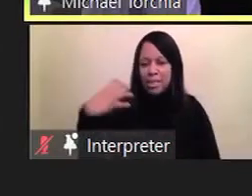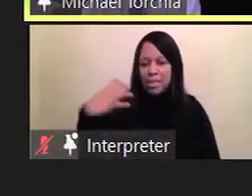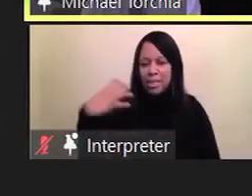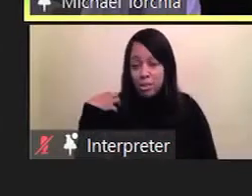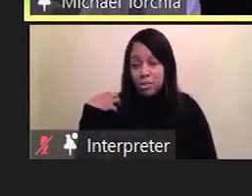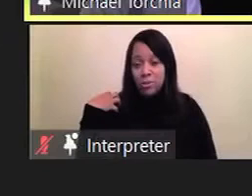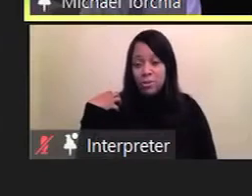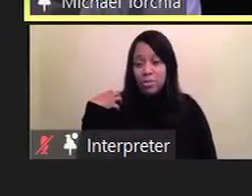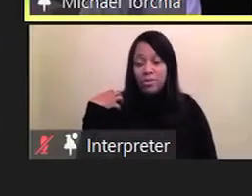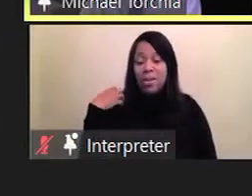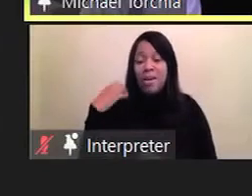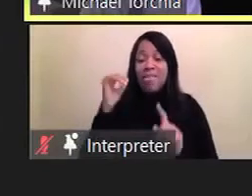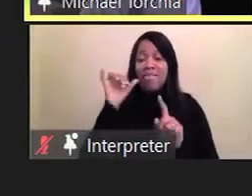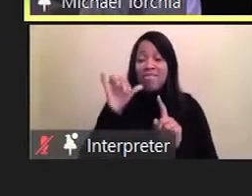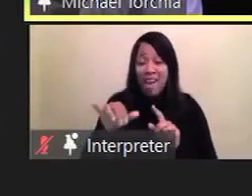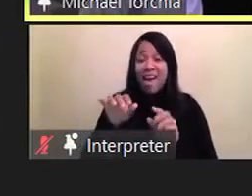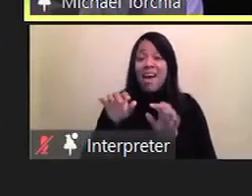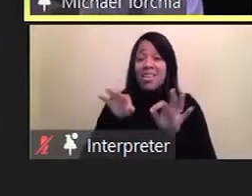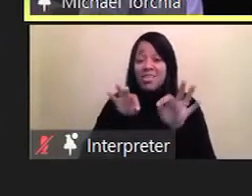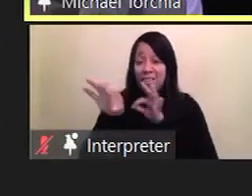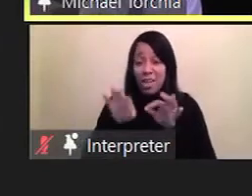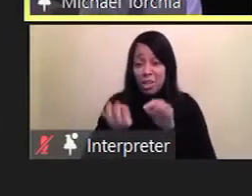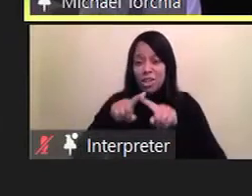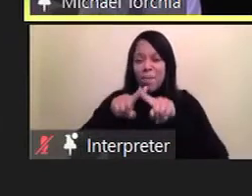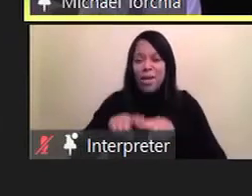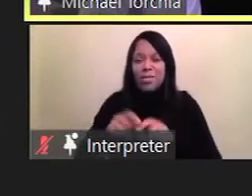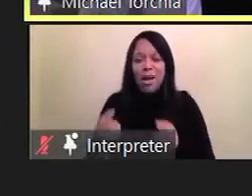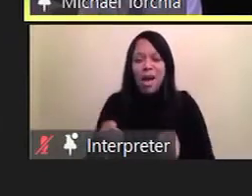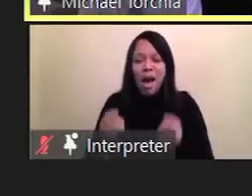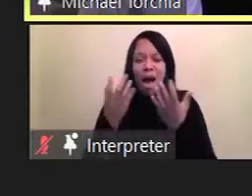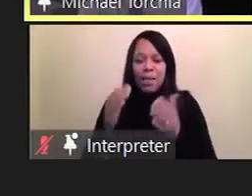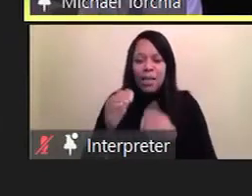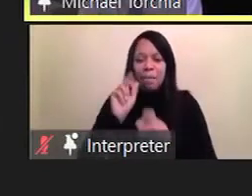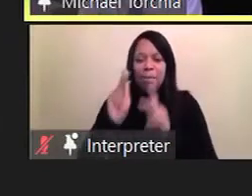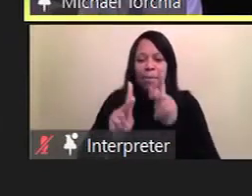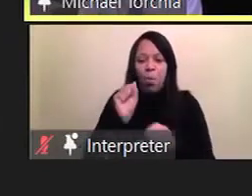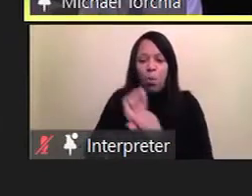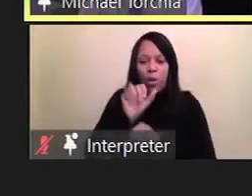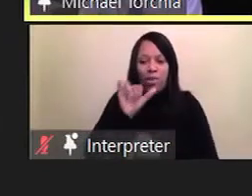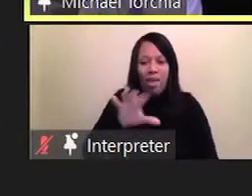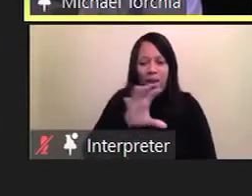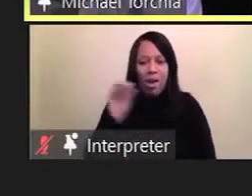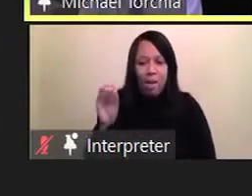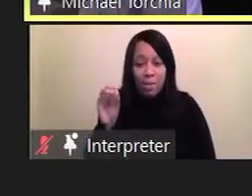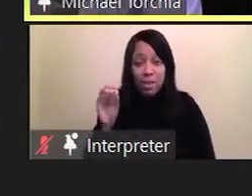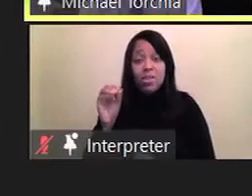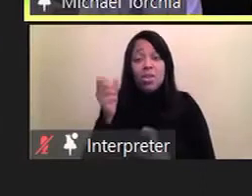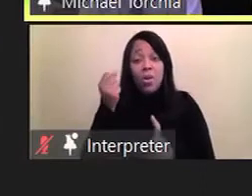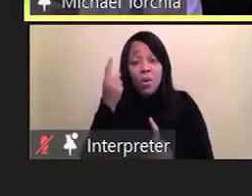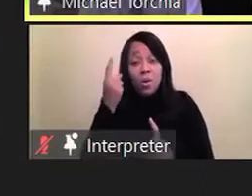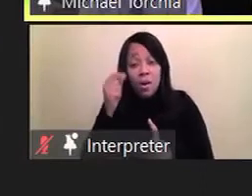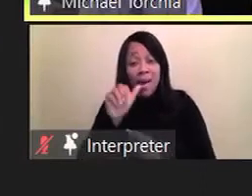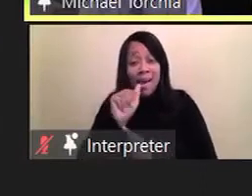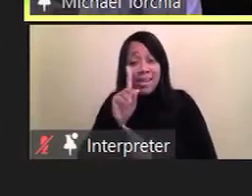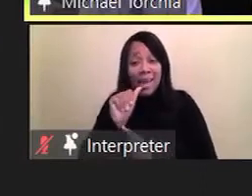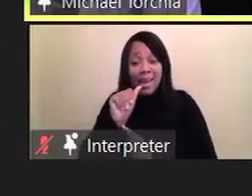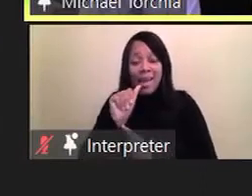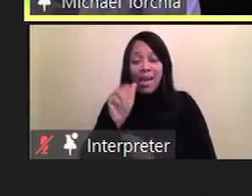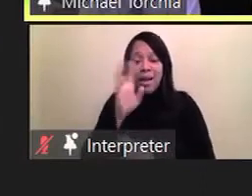So the ADA only applies to employers with 15 or more employees.